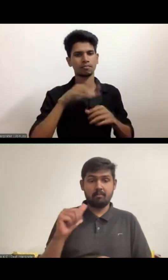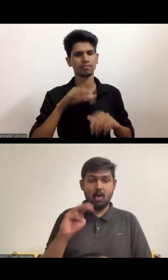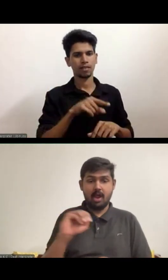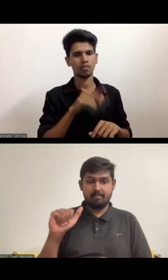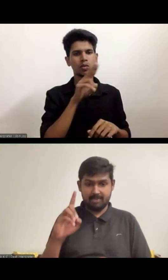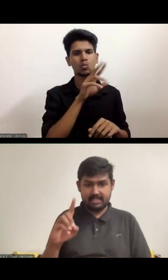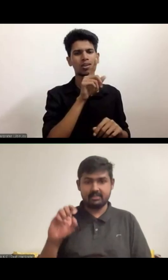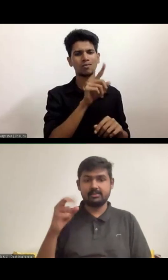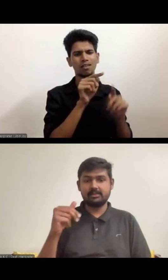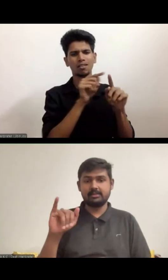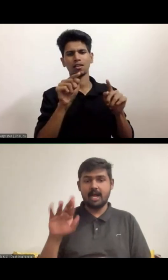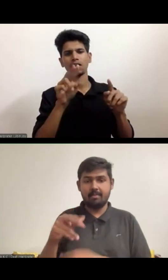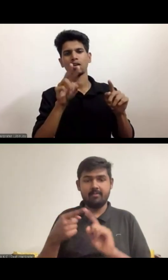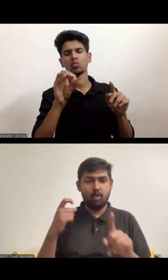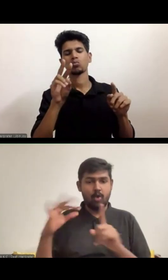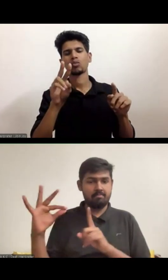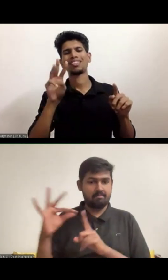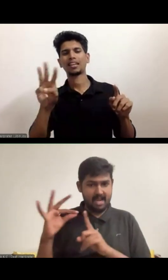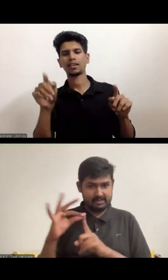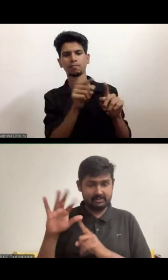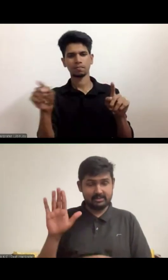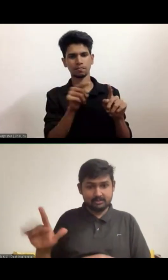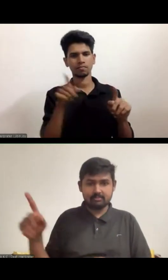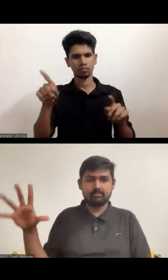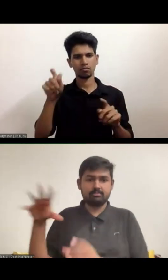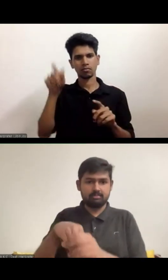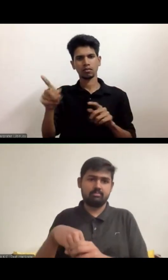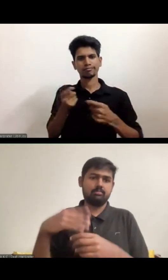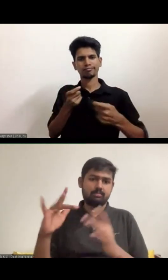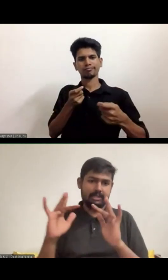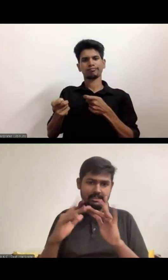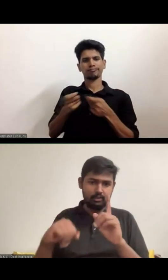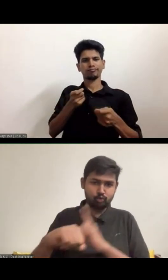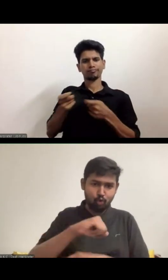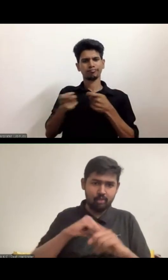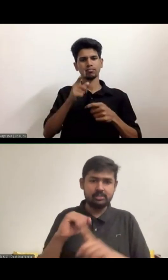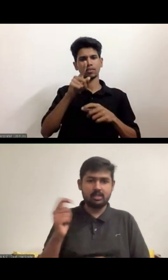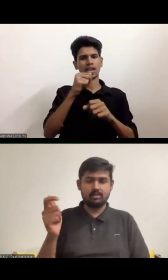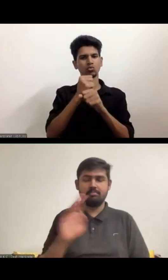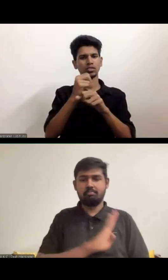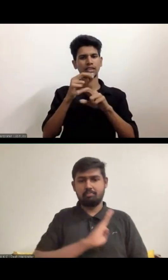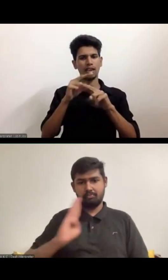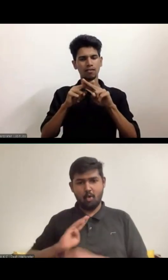And is now the coordinator of the IGF, the Internet Governance Forum, Dynamic Coalition on